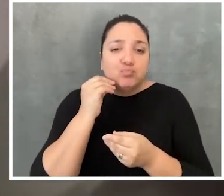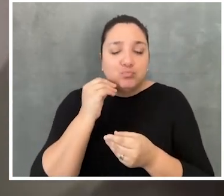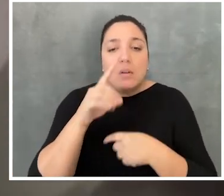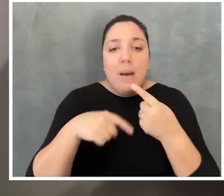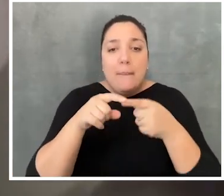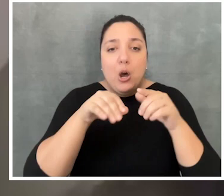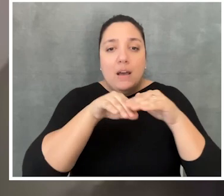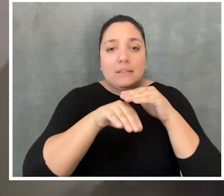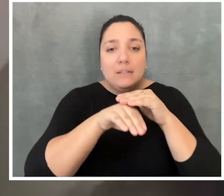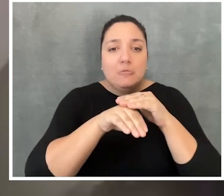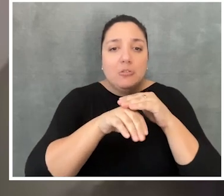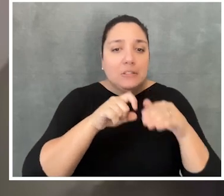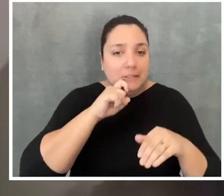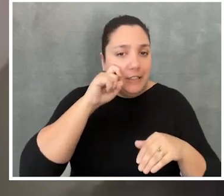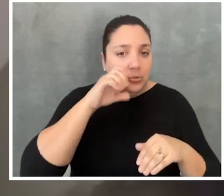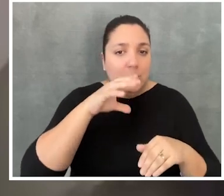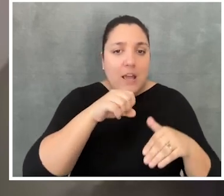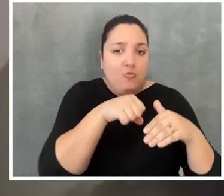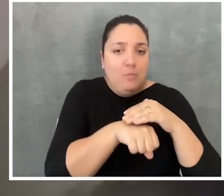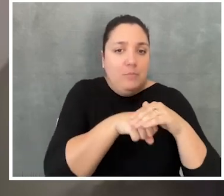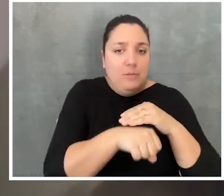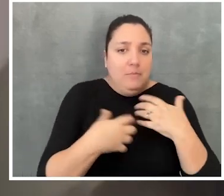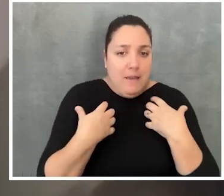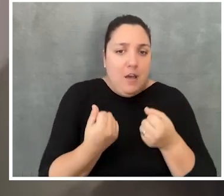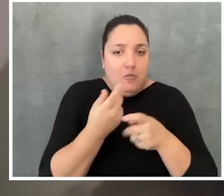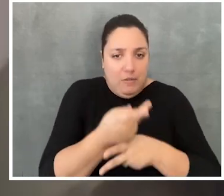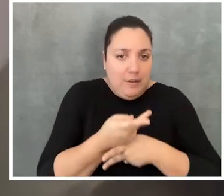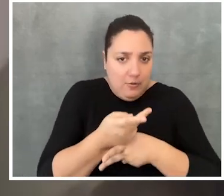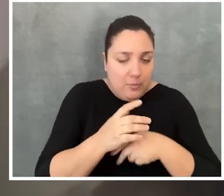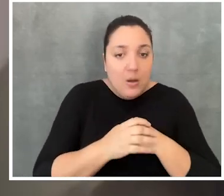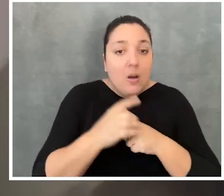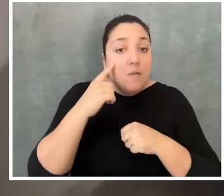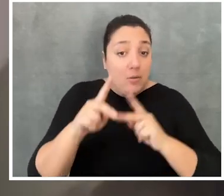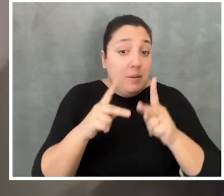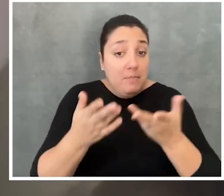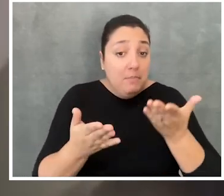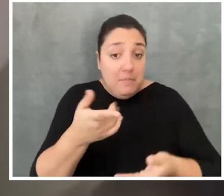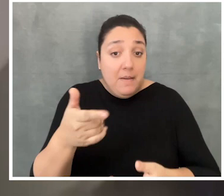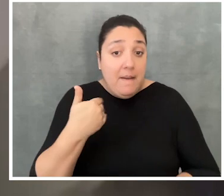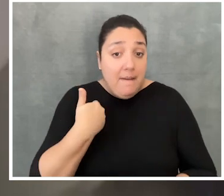accessing sexual and reproductive healthcare for people with disabilities.